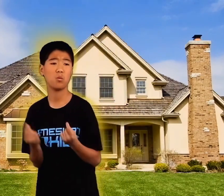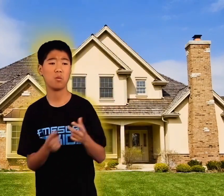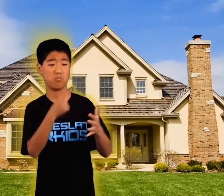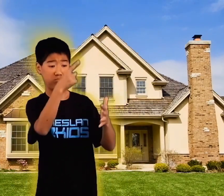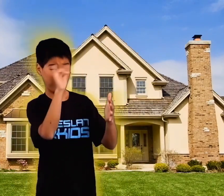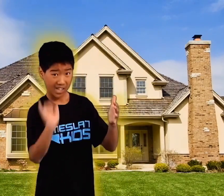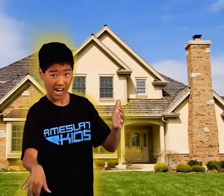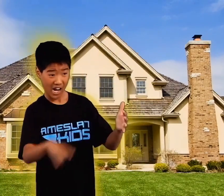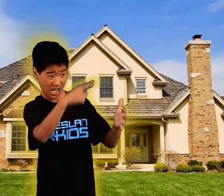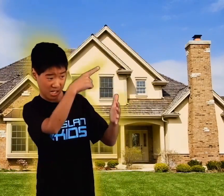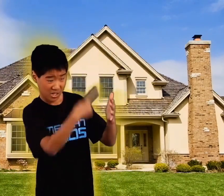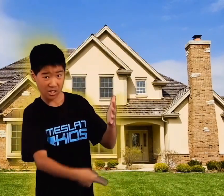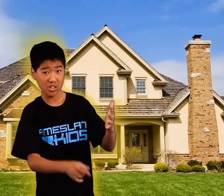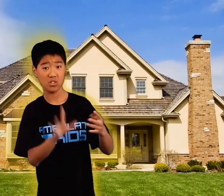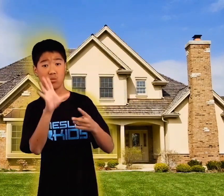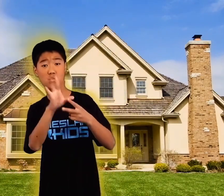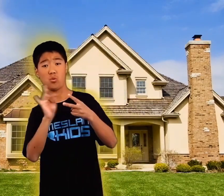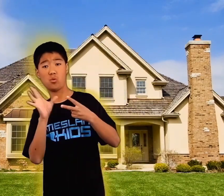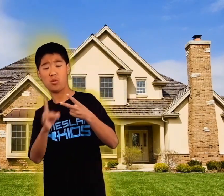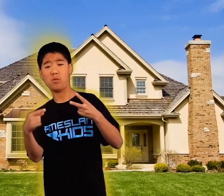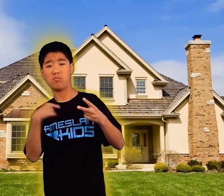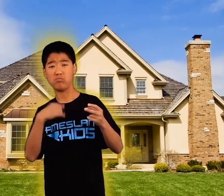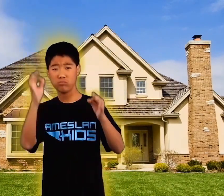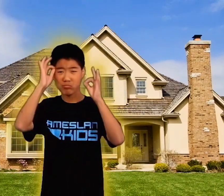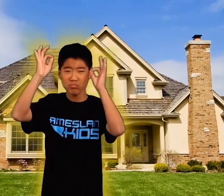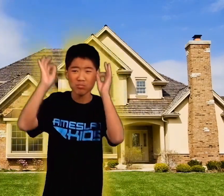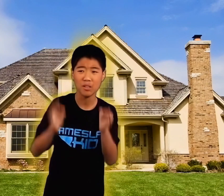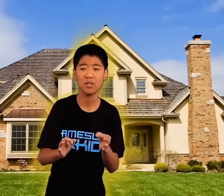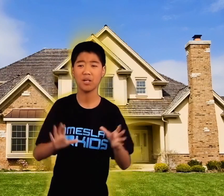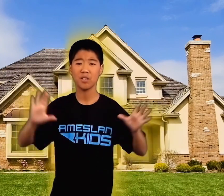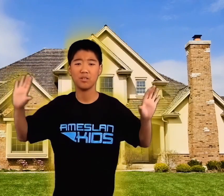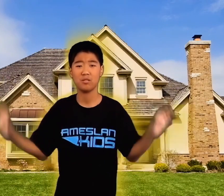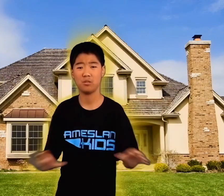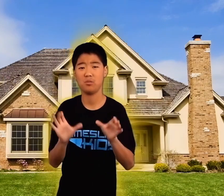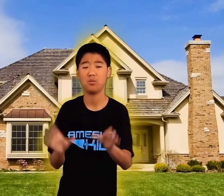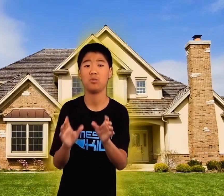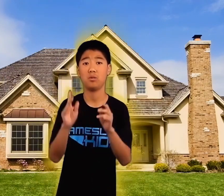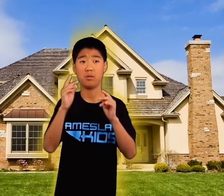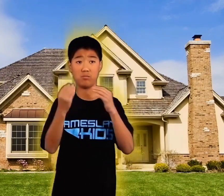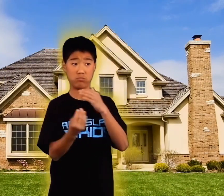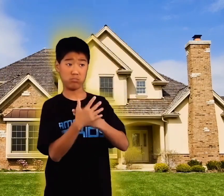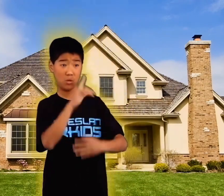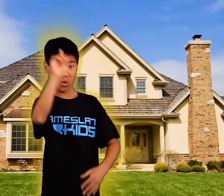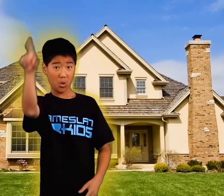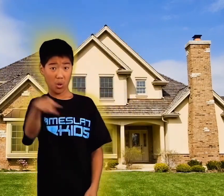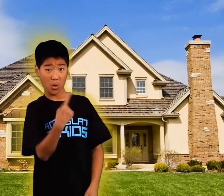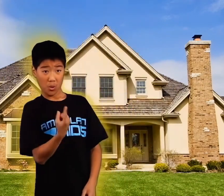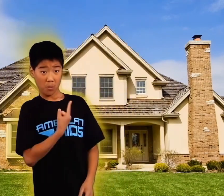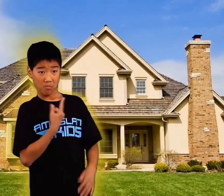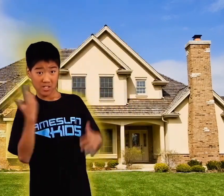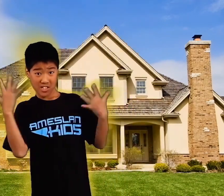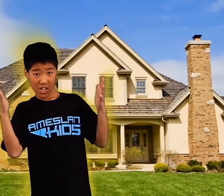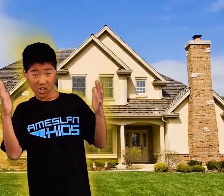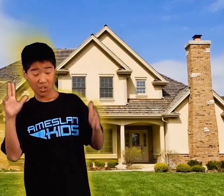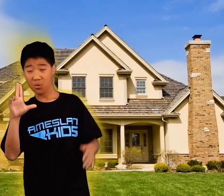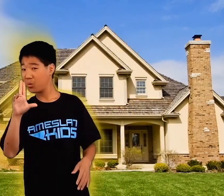EVERY CHOICE YOU MAKE, EVERY STEP YOU TAKE,